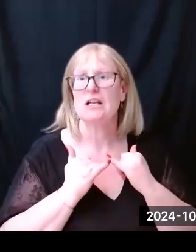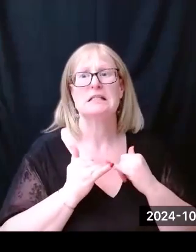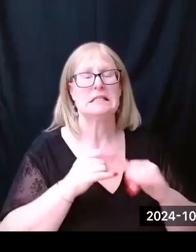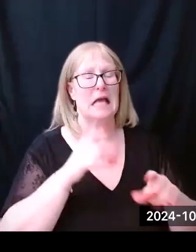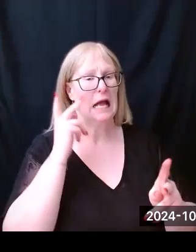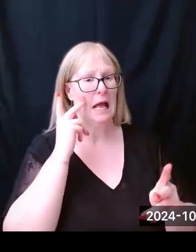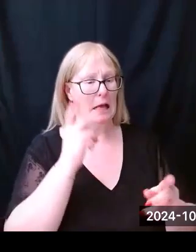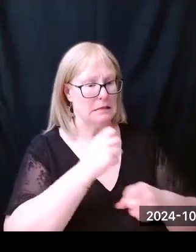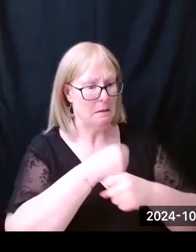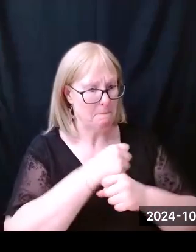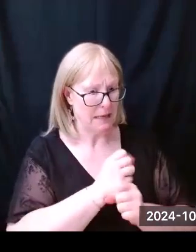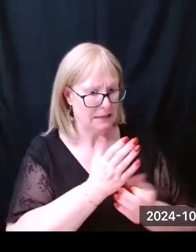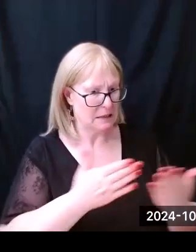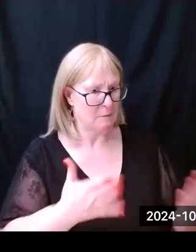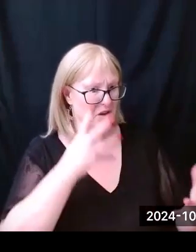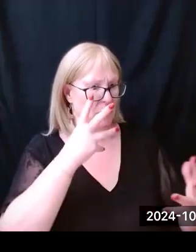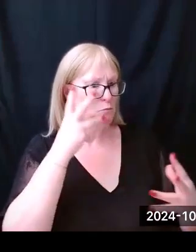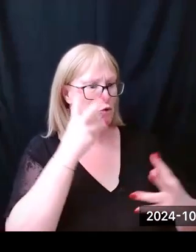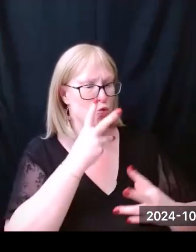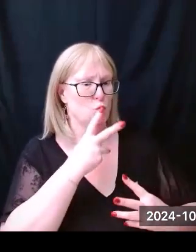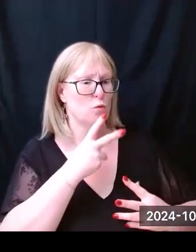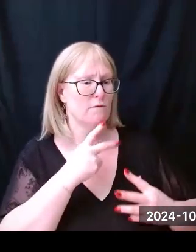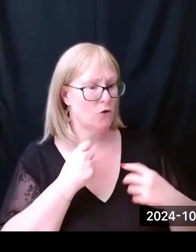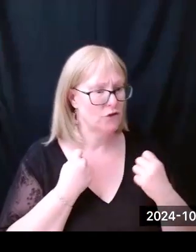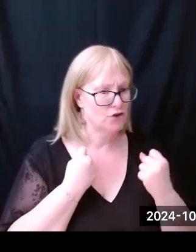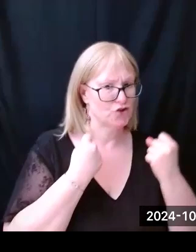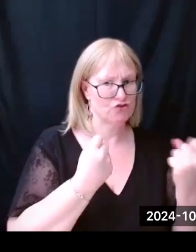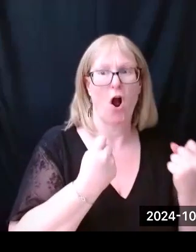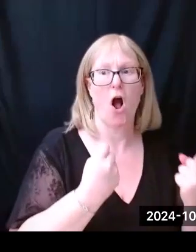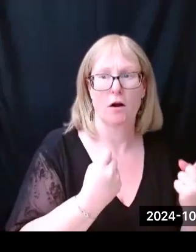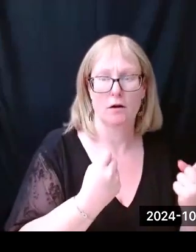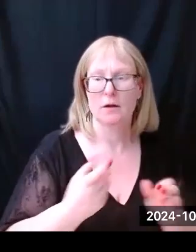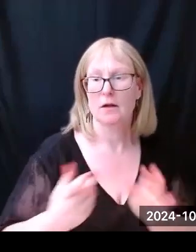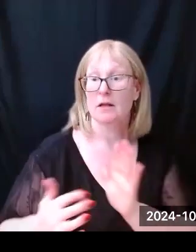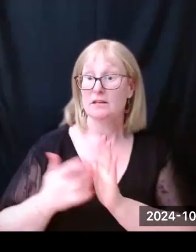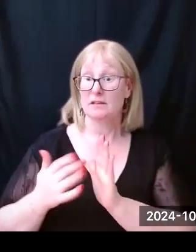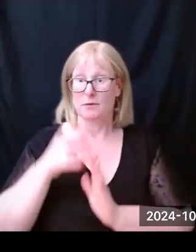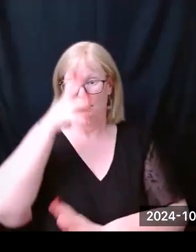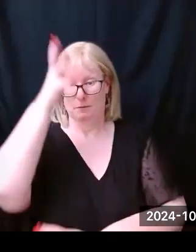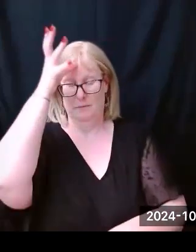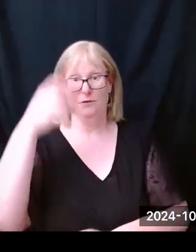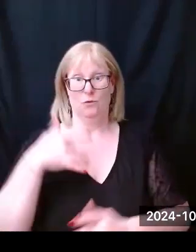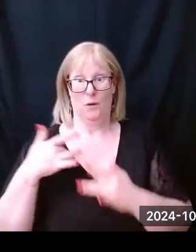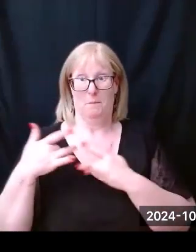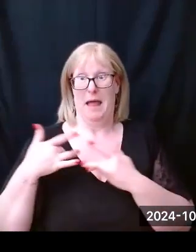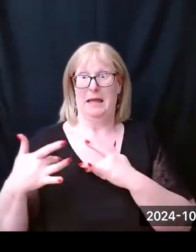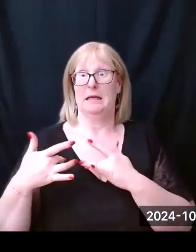As parents, sometimes we panic and get a little anxious when our kids have to experience stress. But